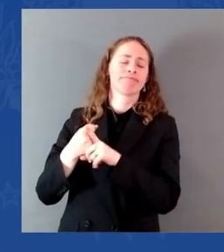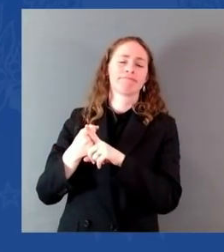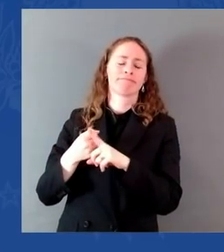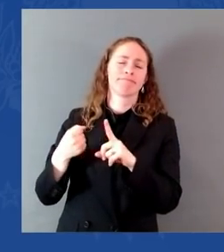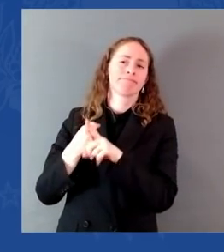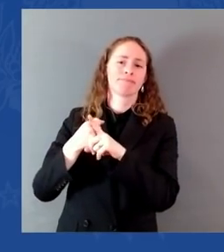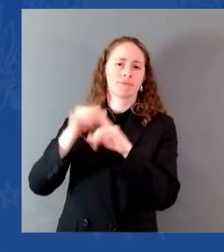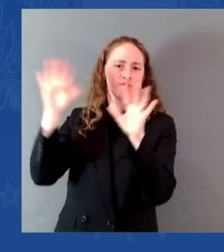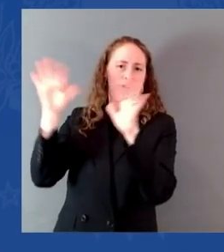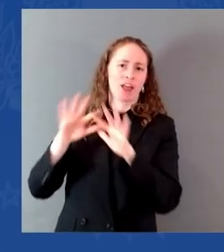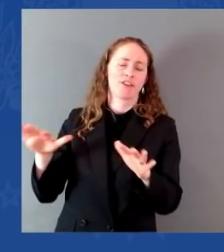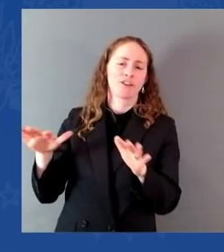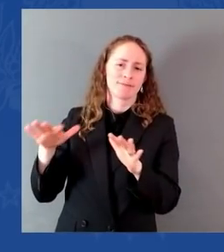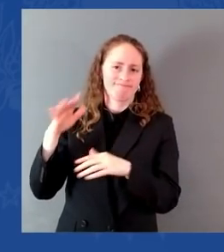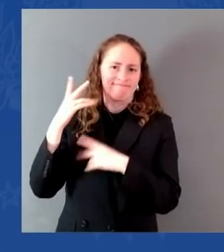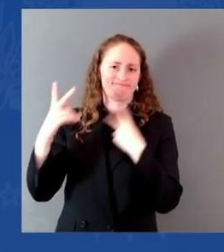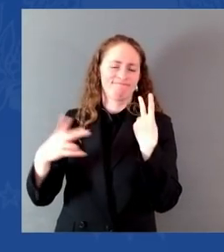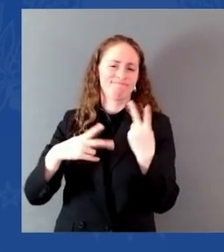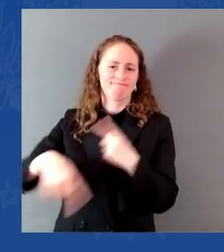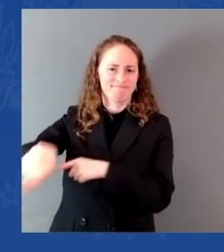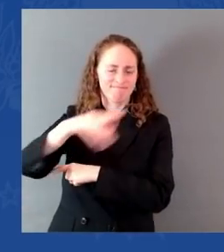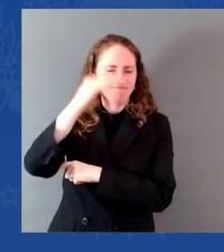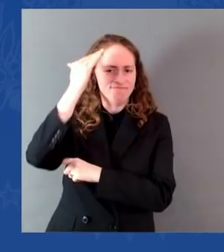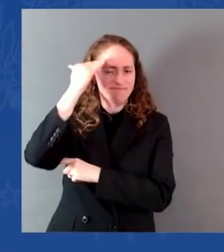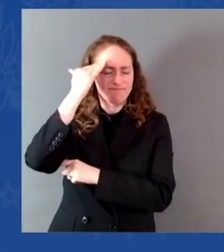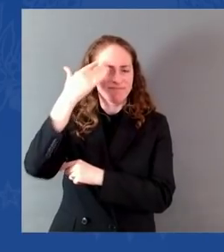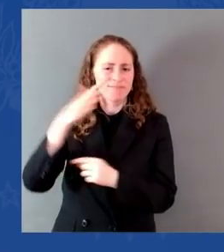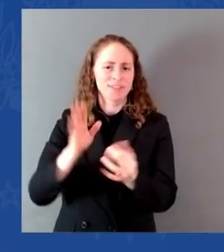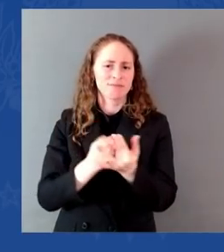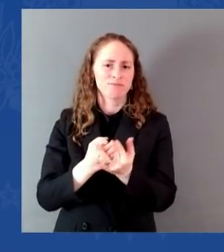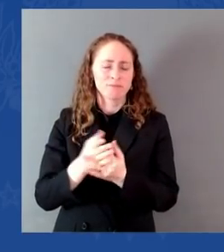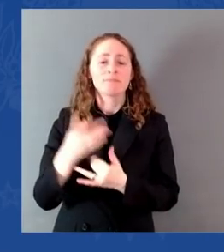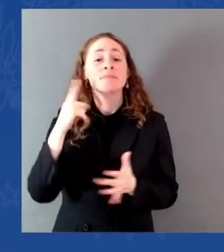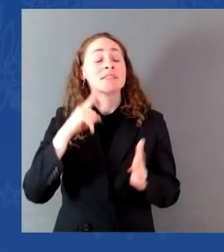Then Texas -- then Texas saw the massive blackouts last winter.